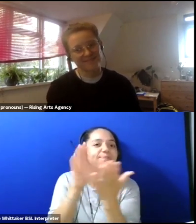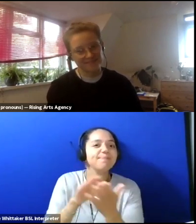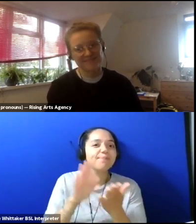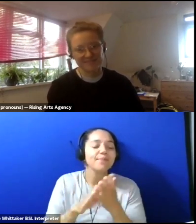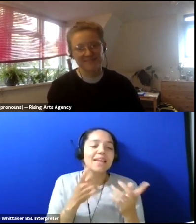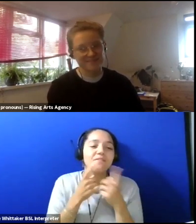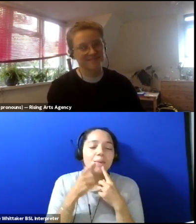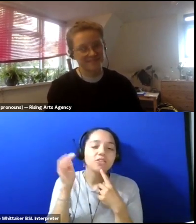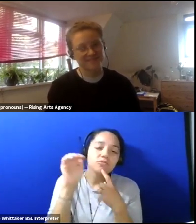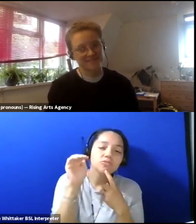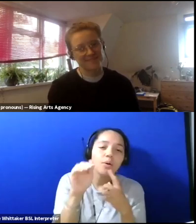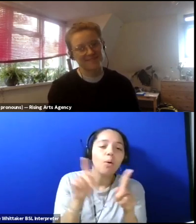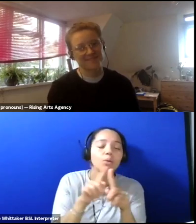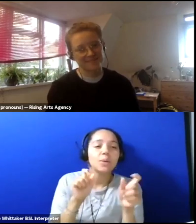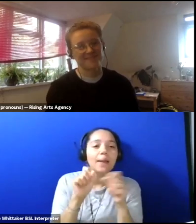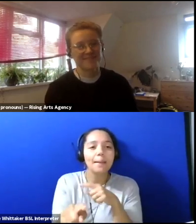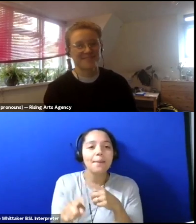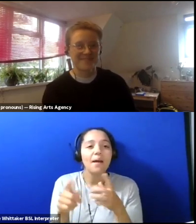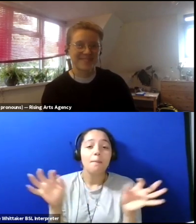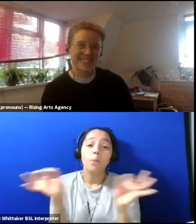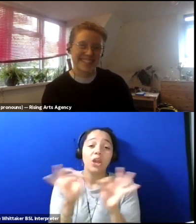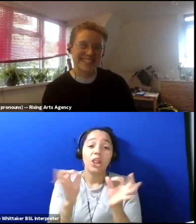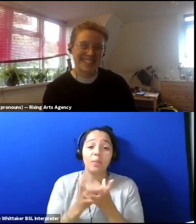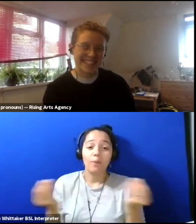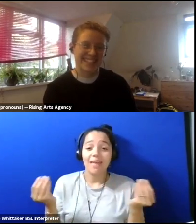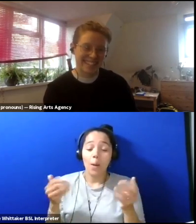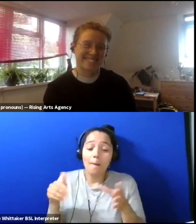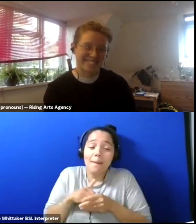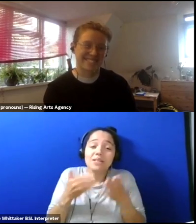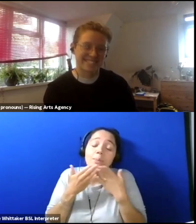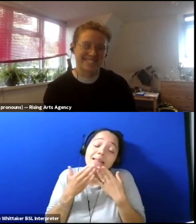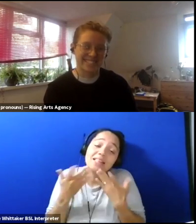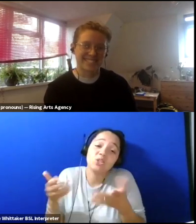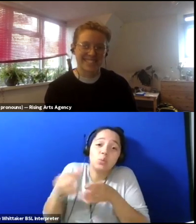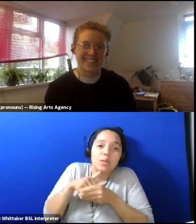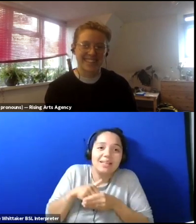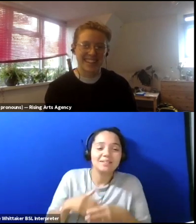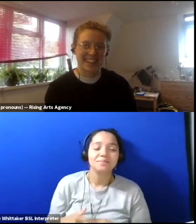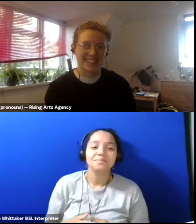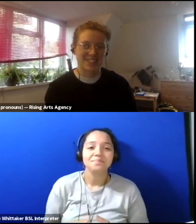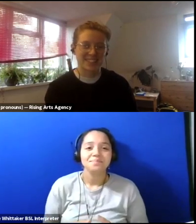We send out by email as well. But yeah, we're nothing without members. So join us. Nice one.